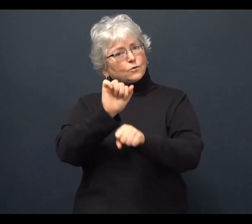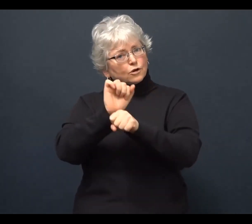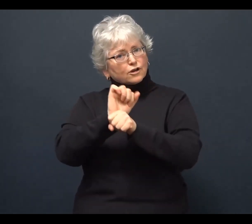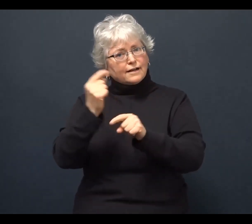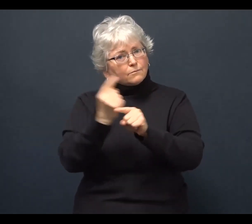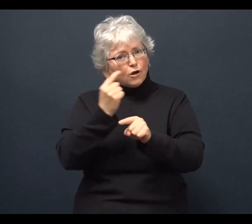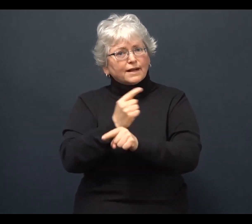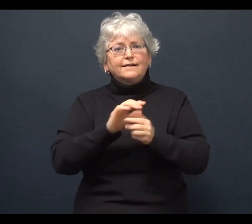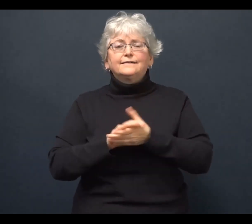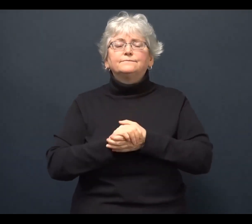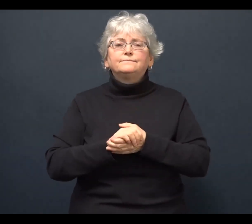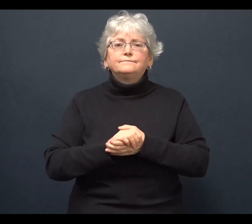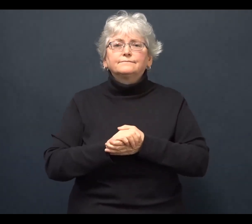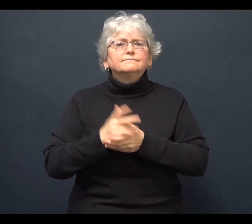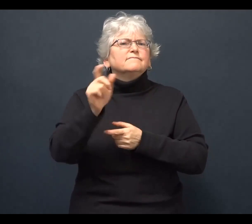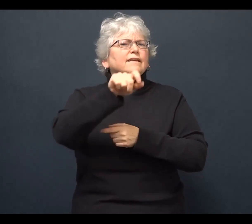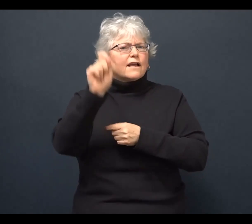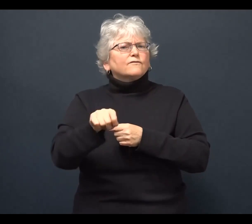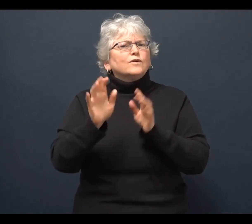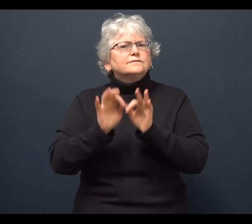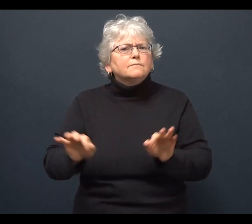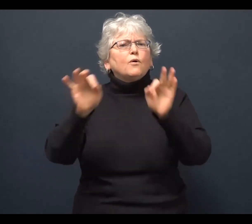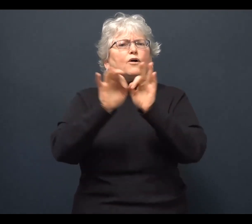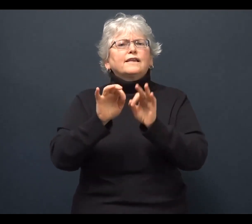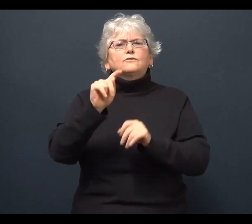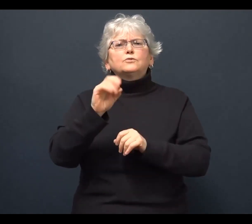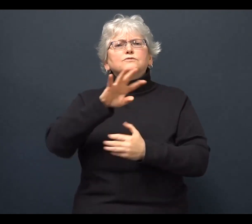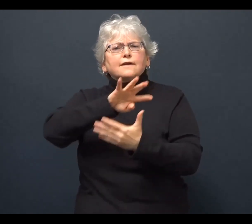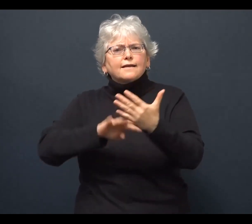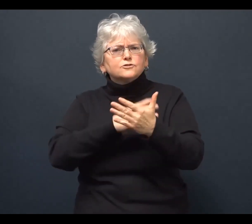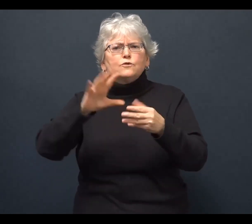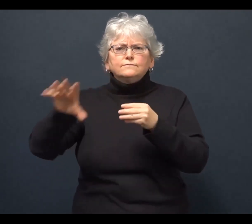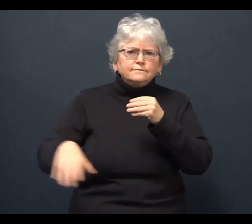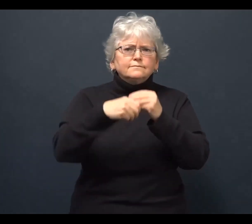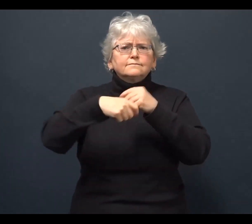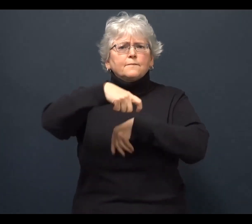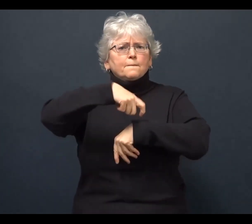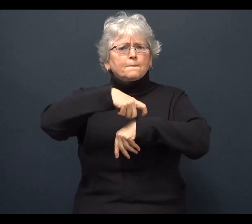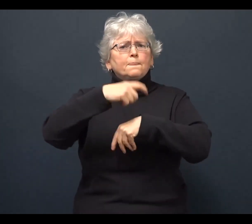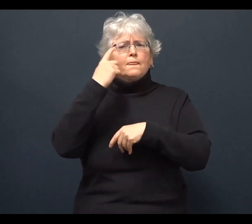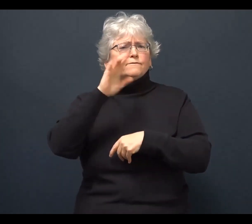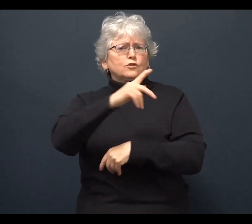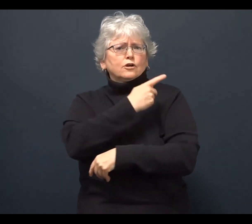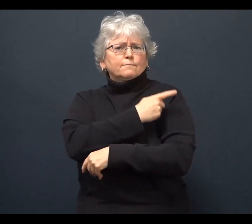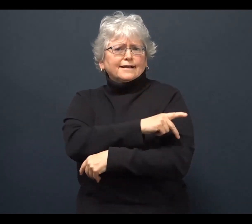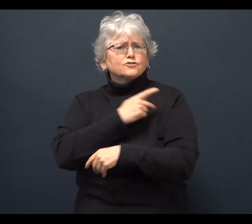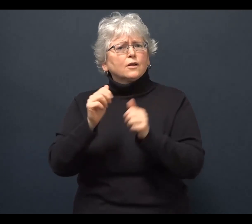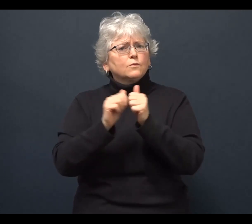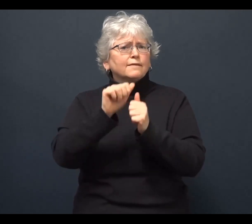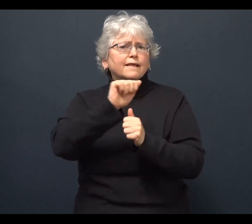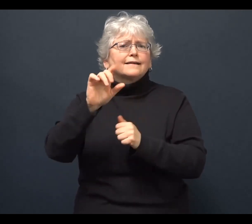appropriately. therefore it's important to schedule extra time for a patient with